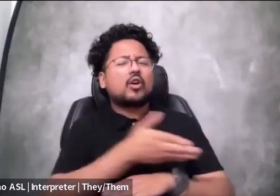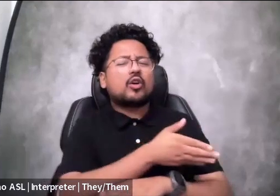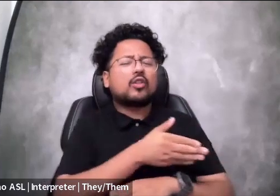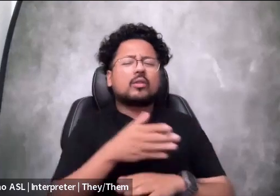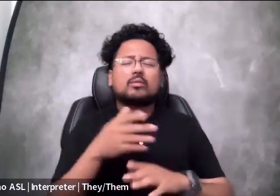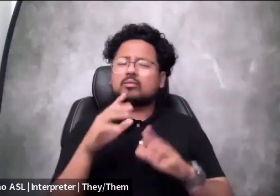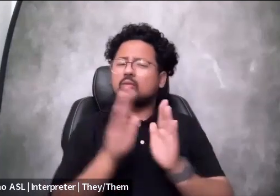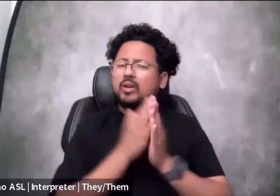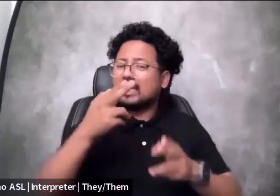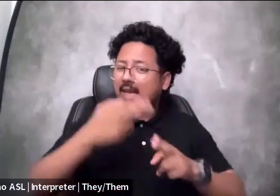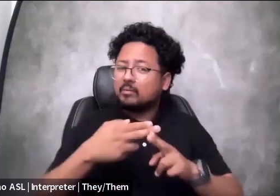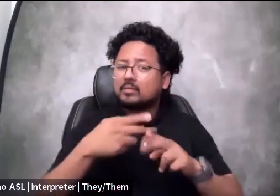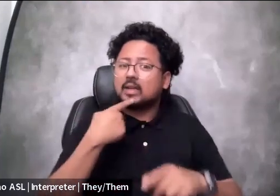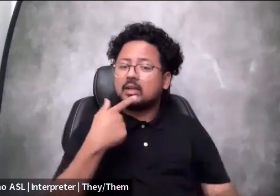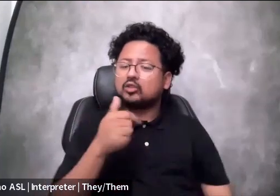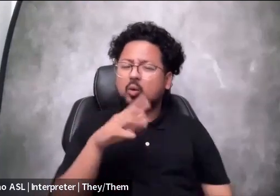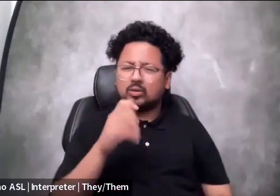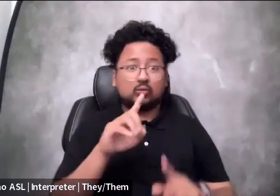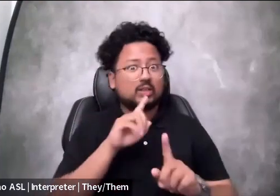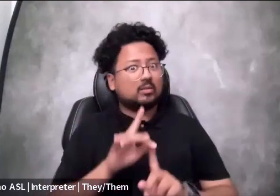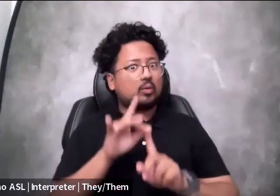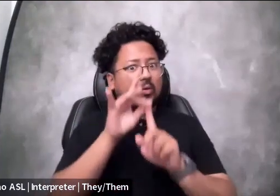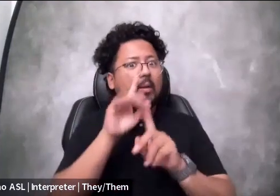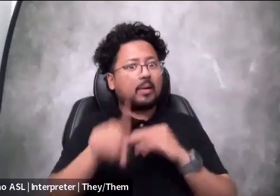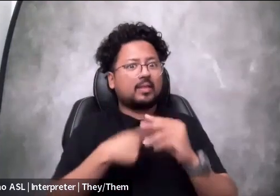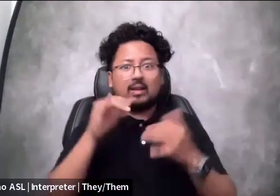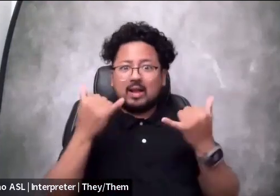this is really unique in publishing. So I want people to know this story. Well,